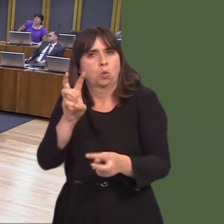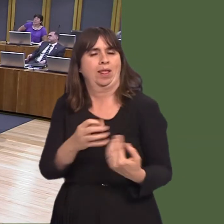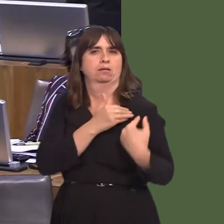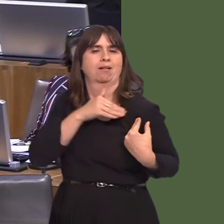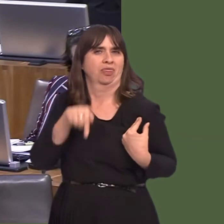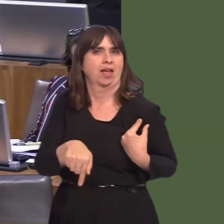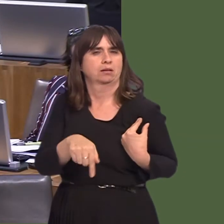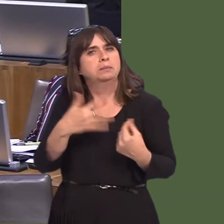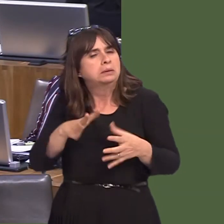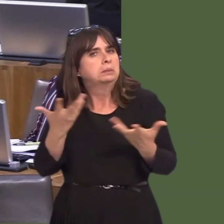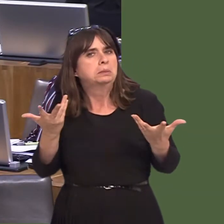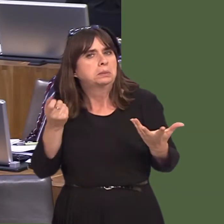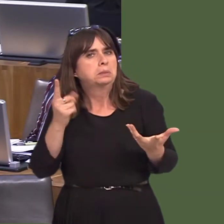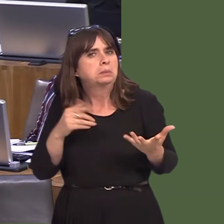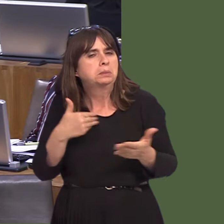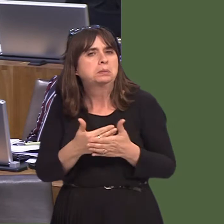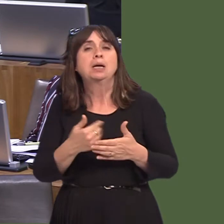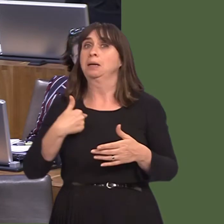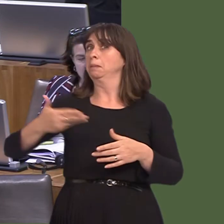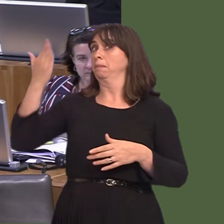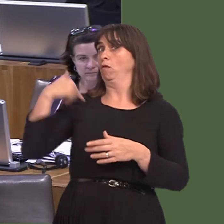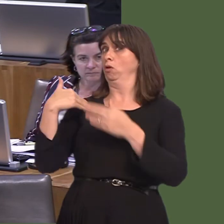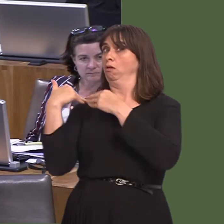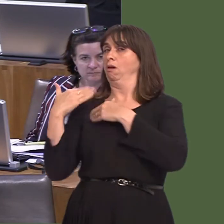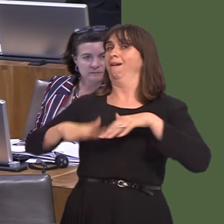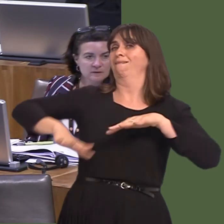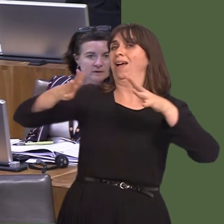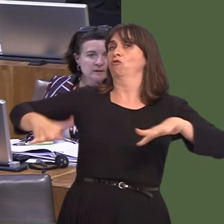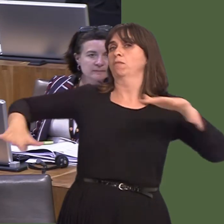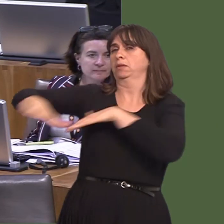I remember doing this when I was environment Minister. It is something that we investigate from time to time.